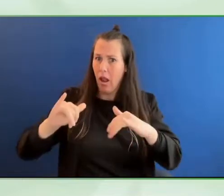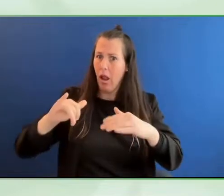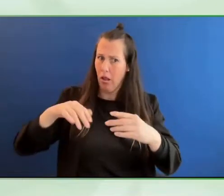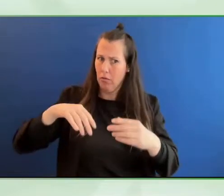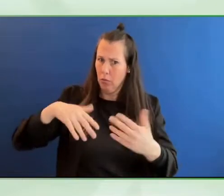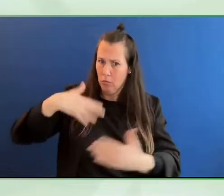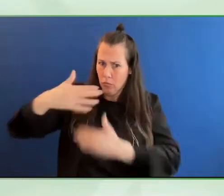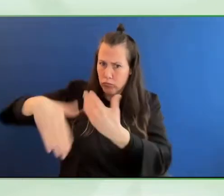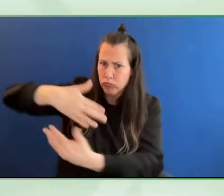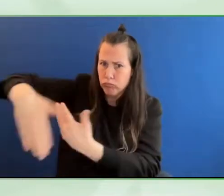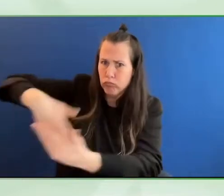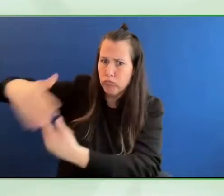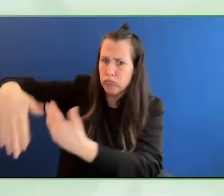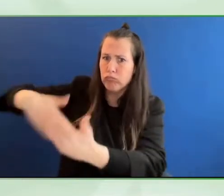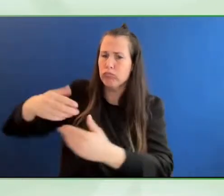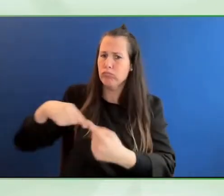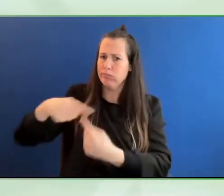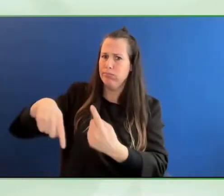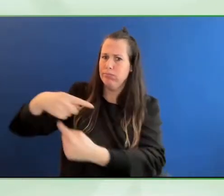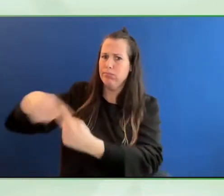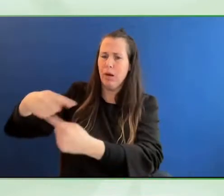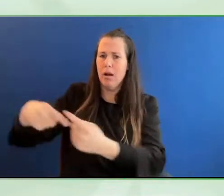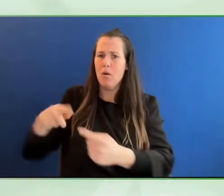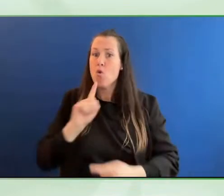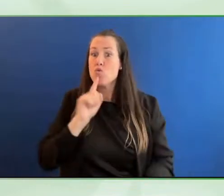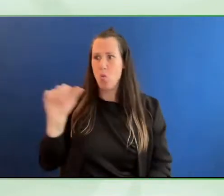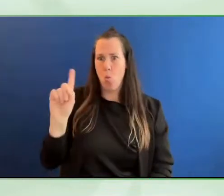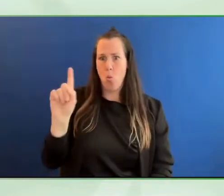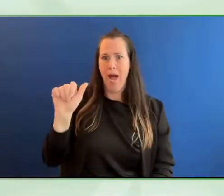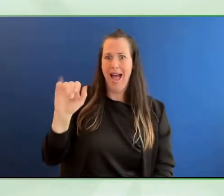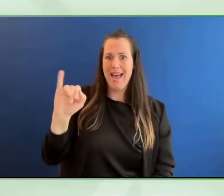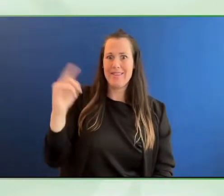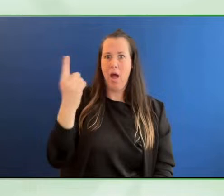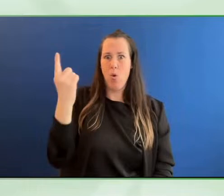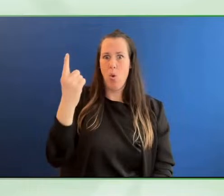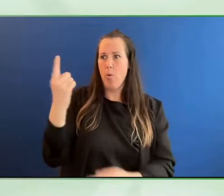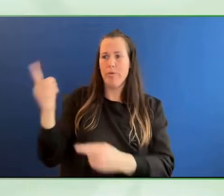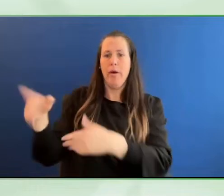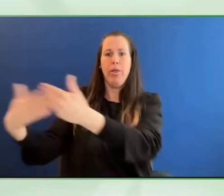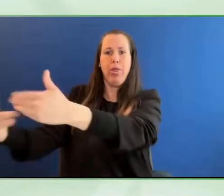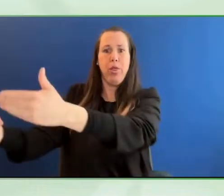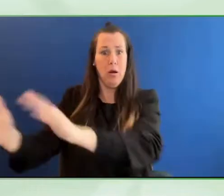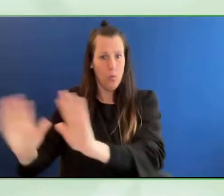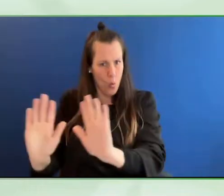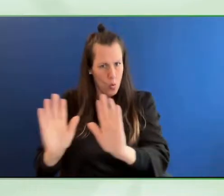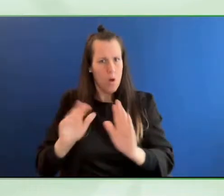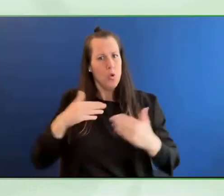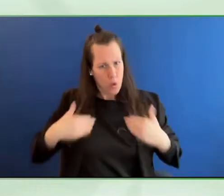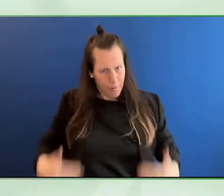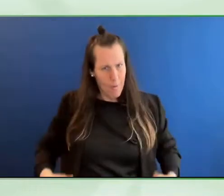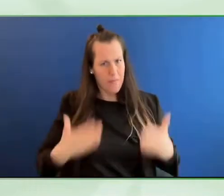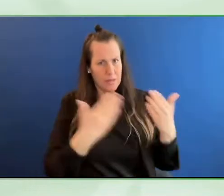services. Caroline let's start with you, you immediately brought up the crossover of